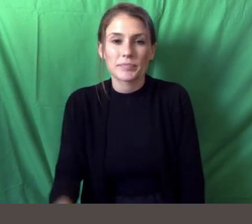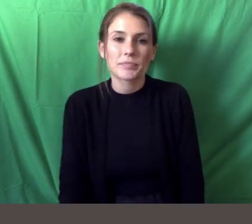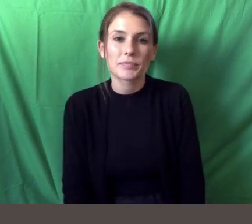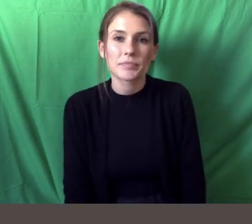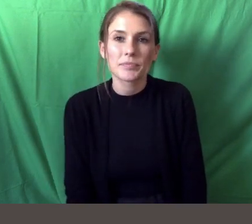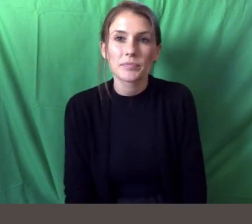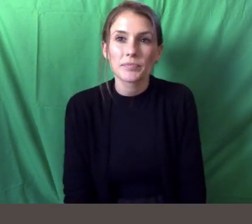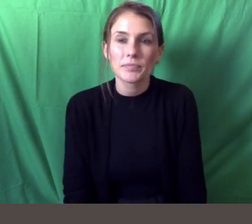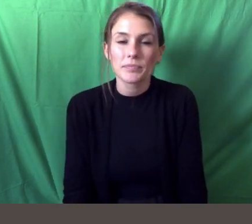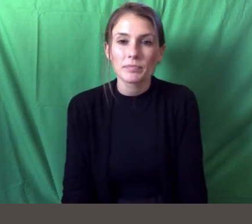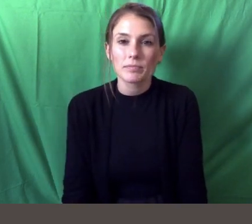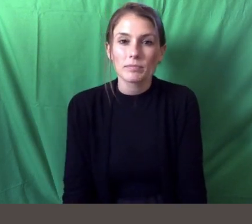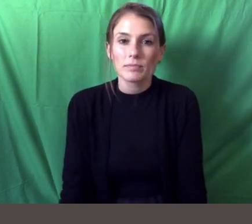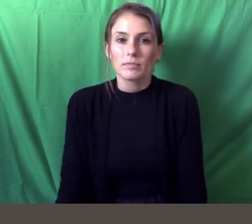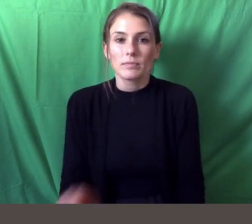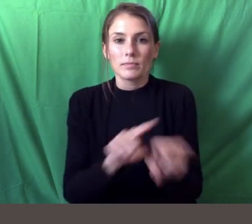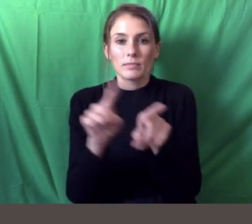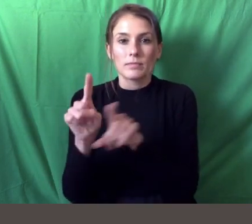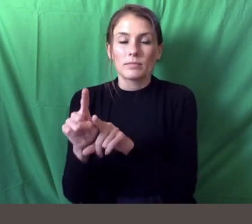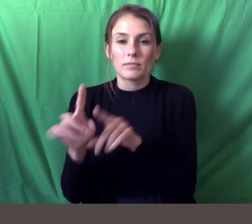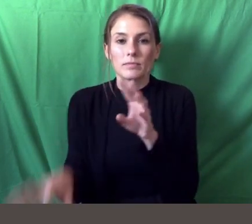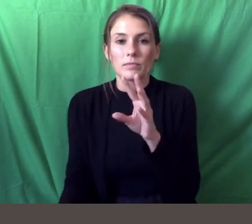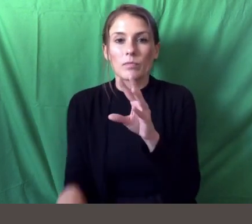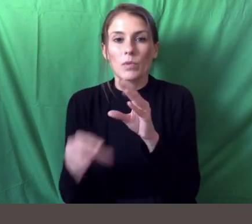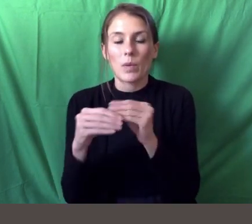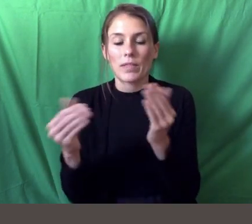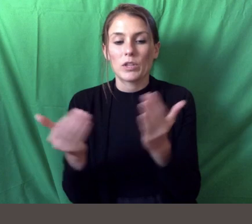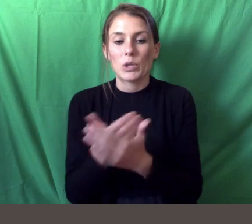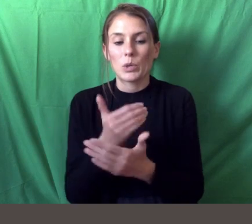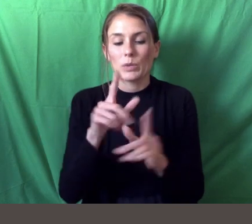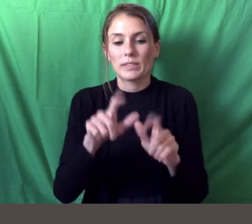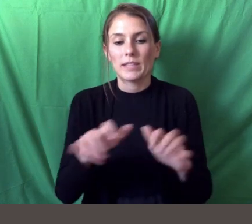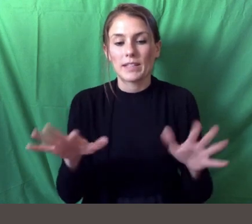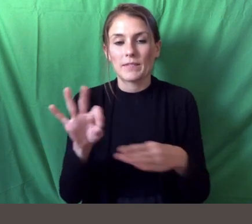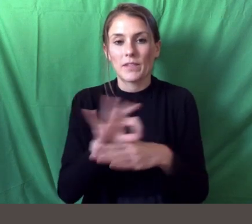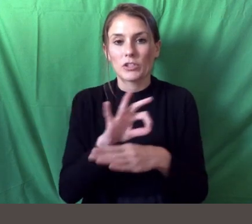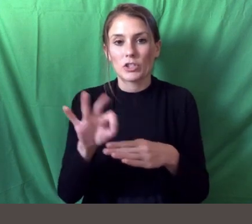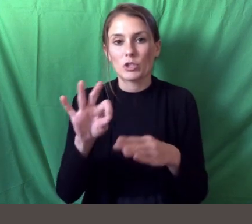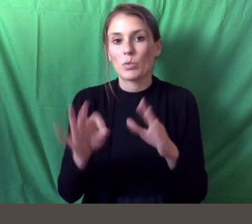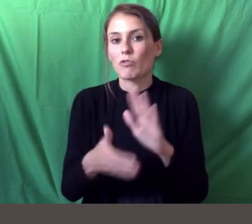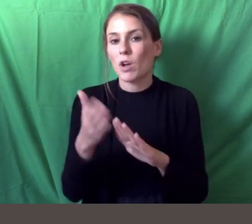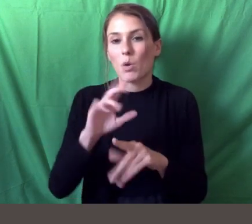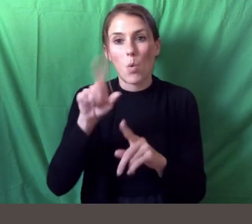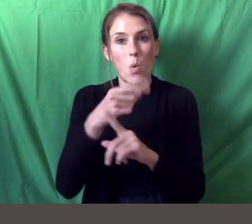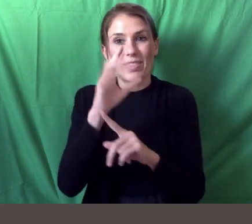And I'll also add the path to the new test module, so we run only this test.